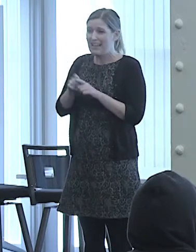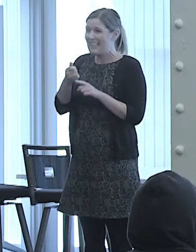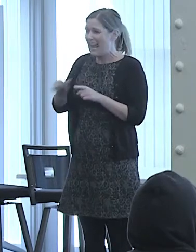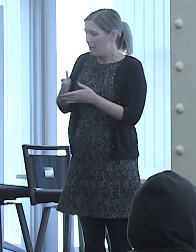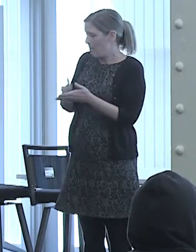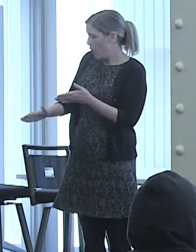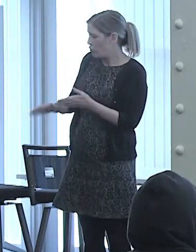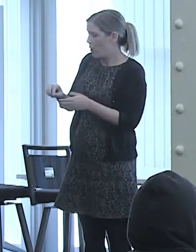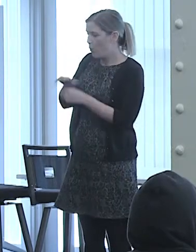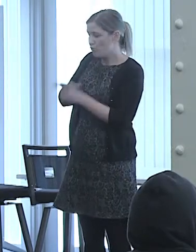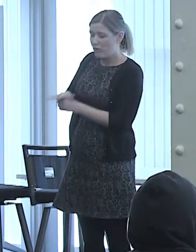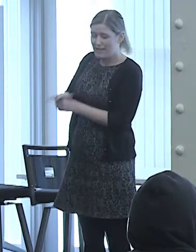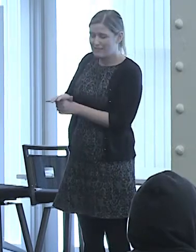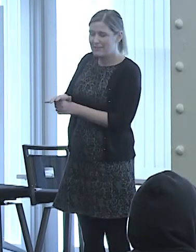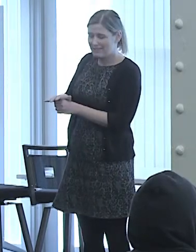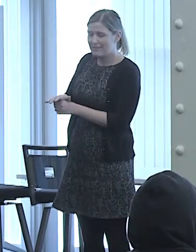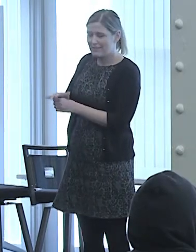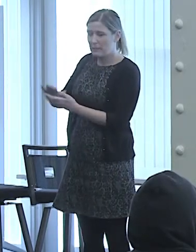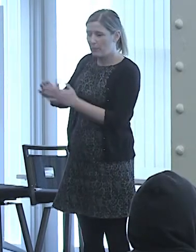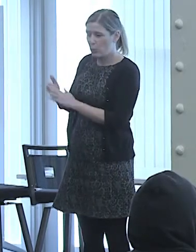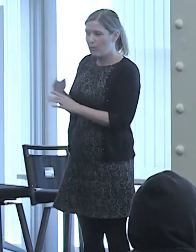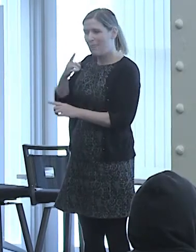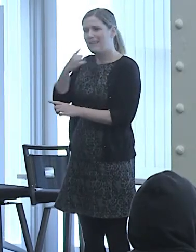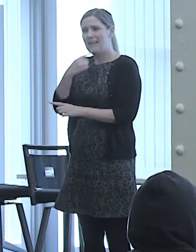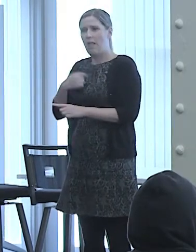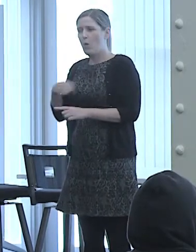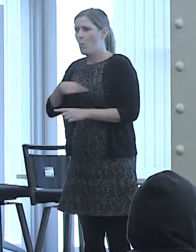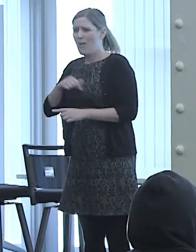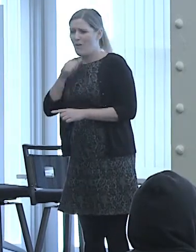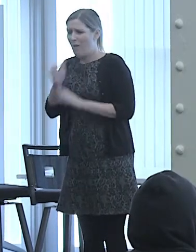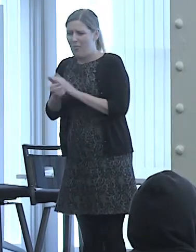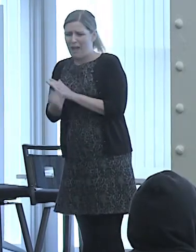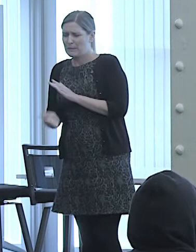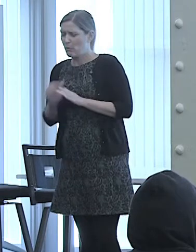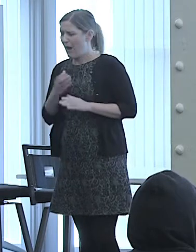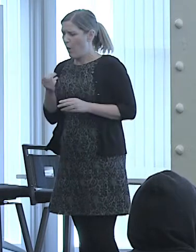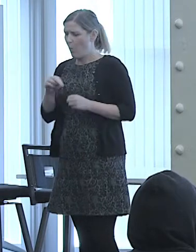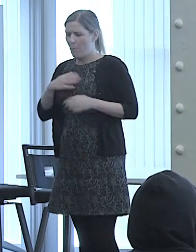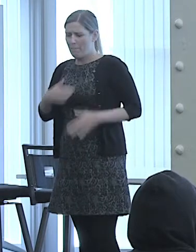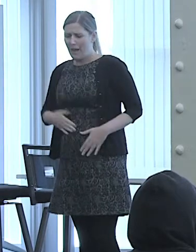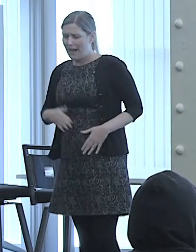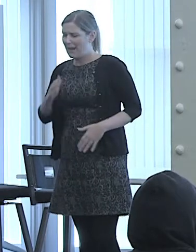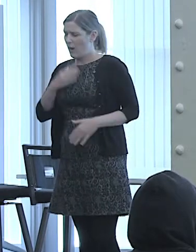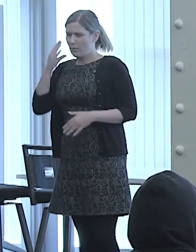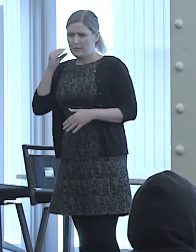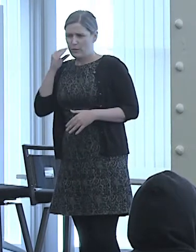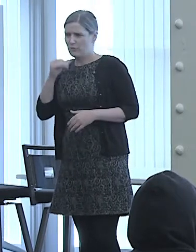are constantly told, are told that we are not the experts or authorities in our own bodies or experiences.